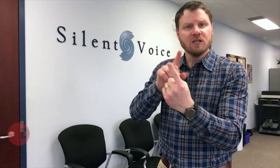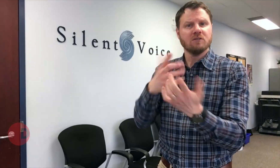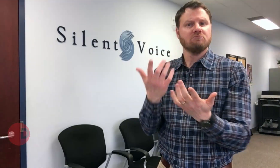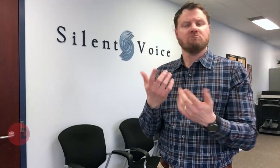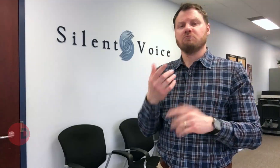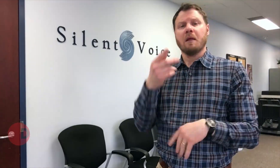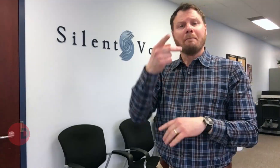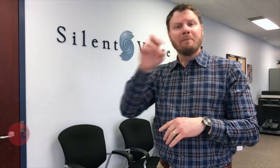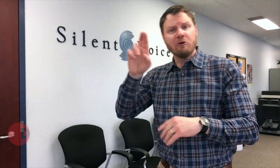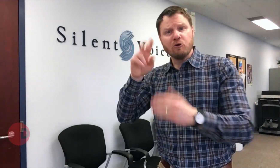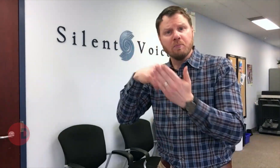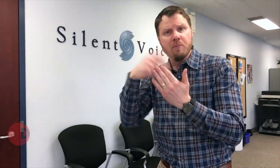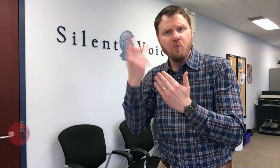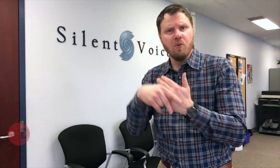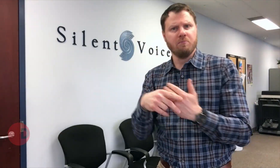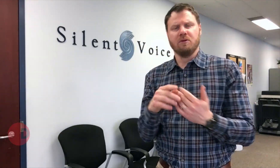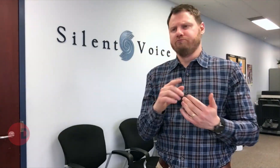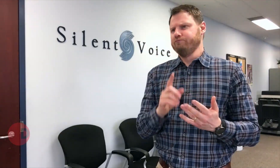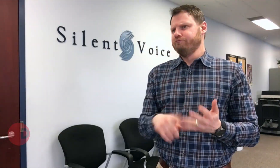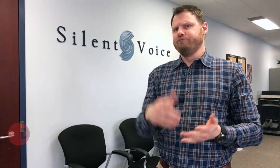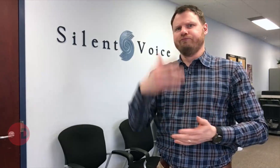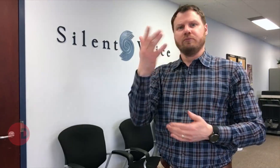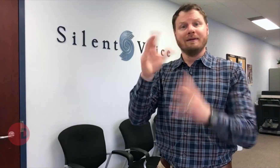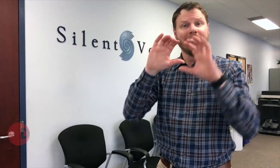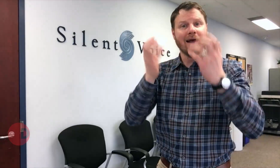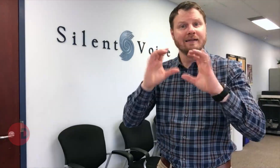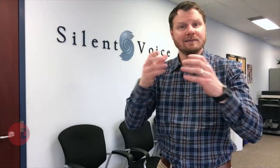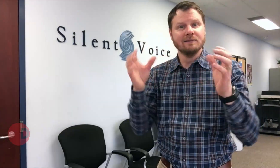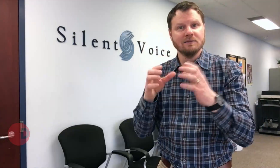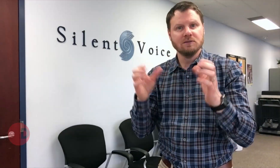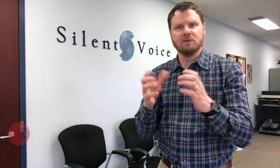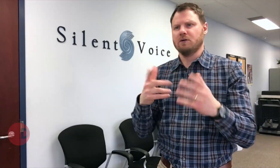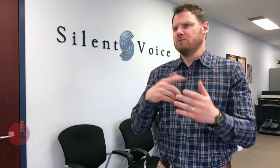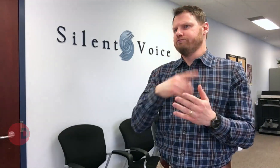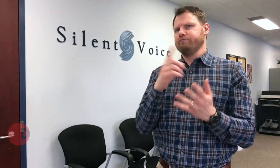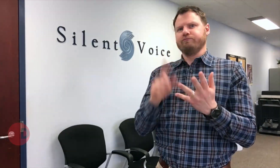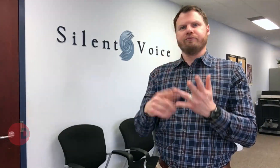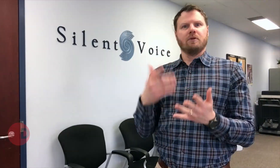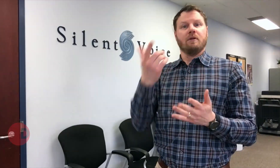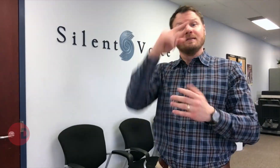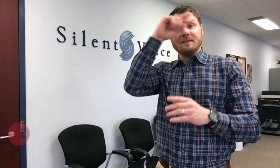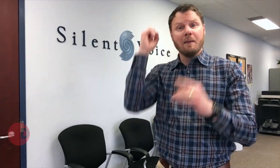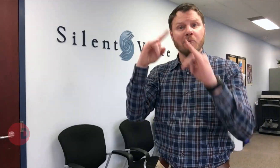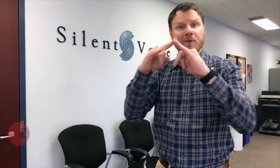For example social programs, mentoring, peer programs,